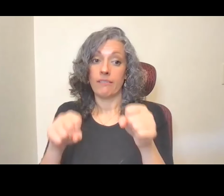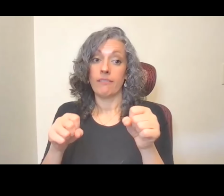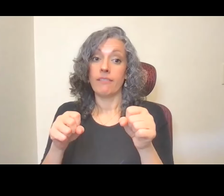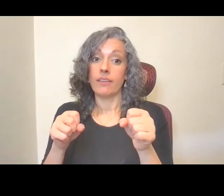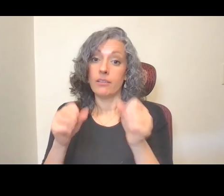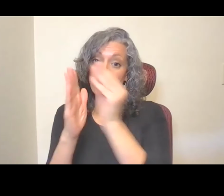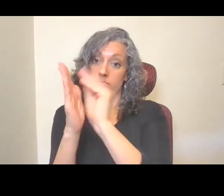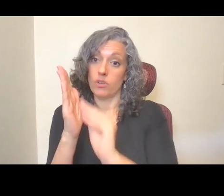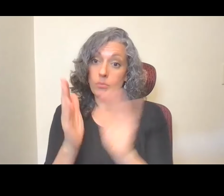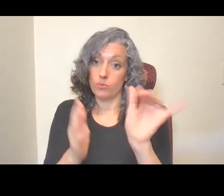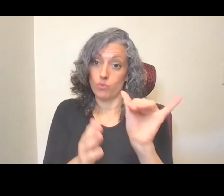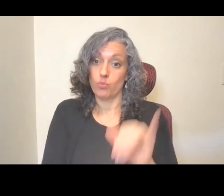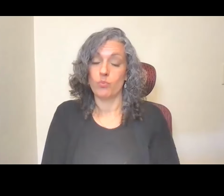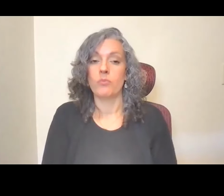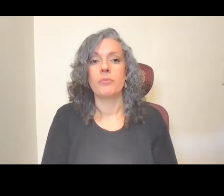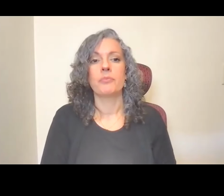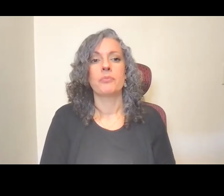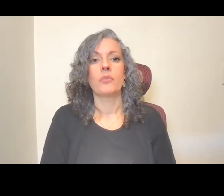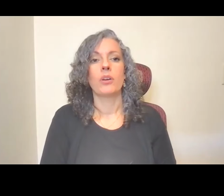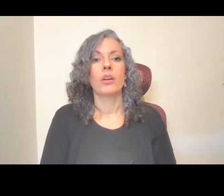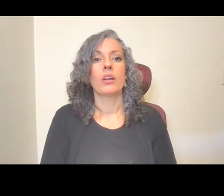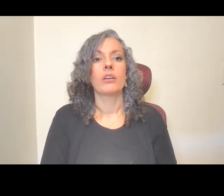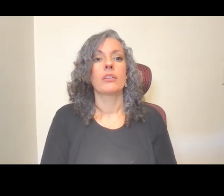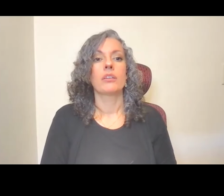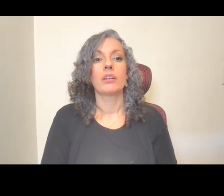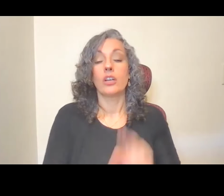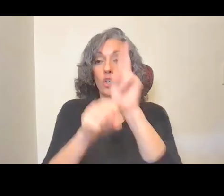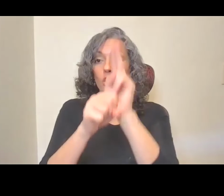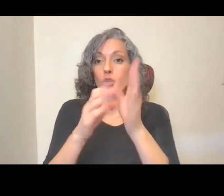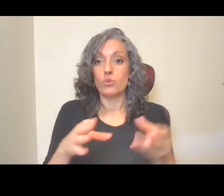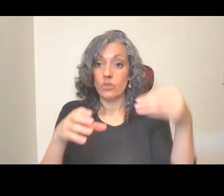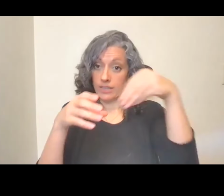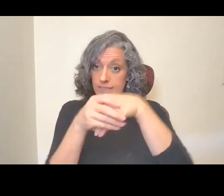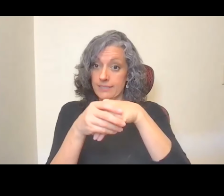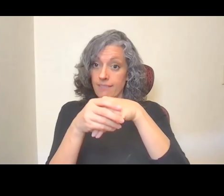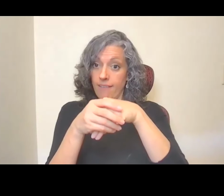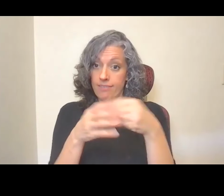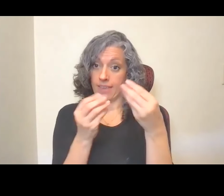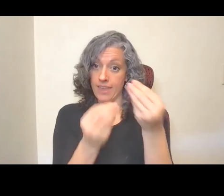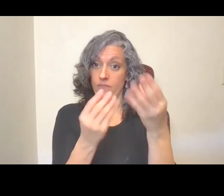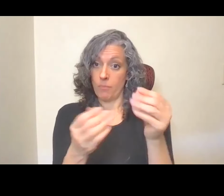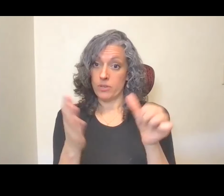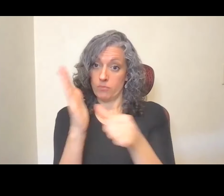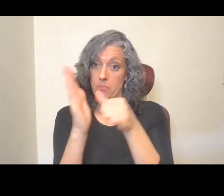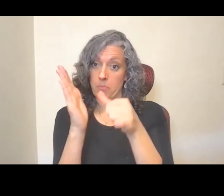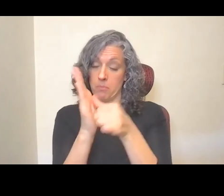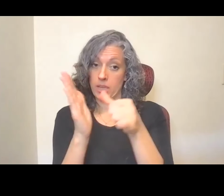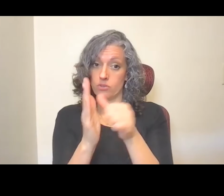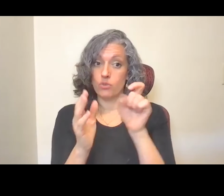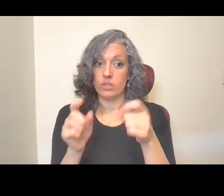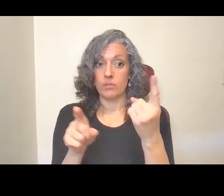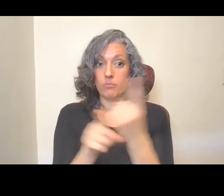Then once the user is inside the content of the page you need proper HTML heading. H1,